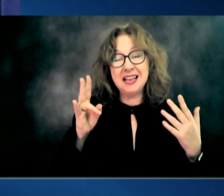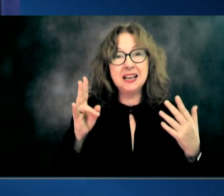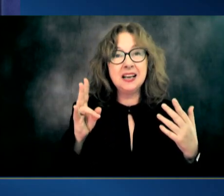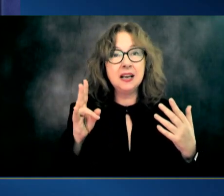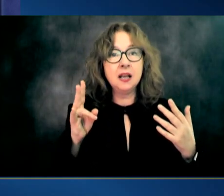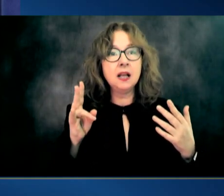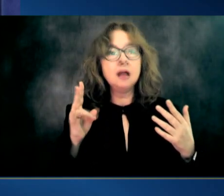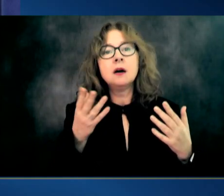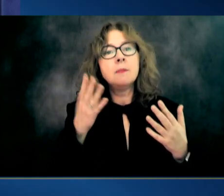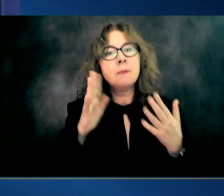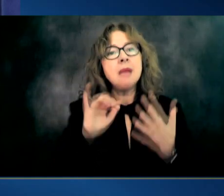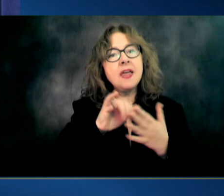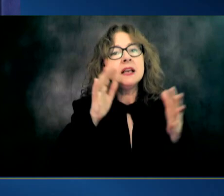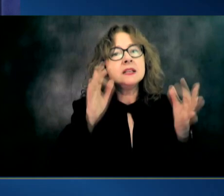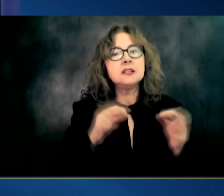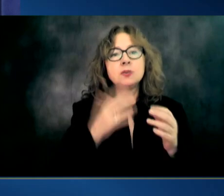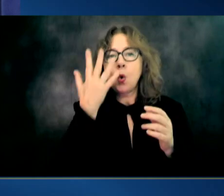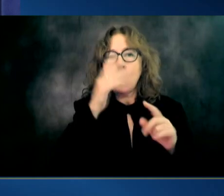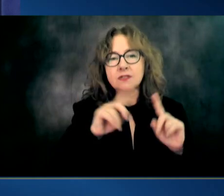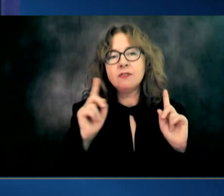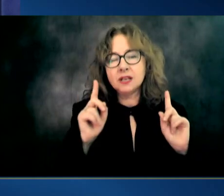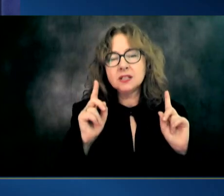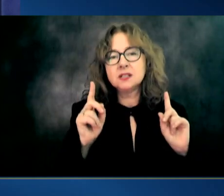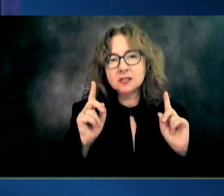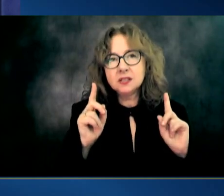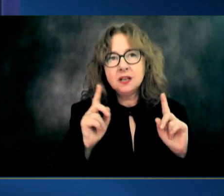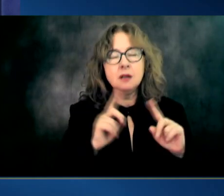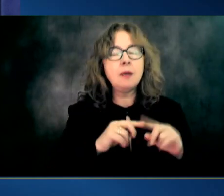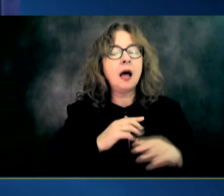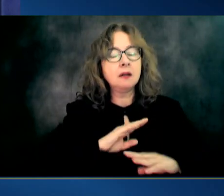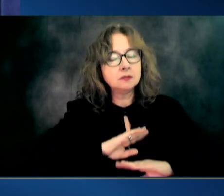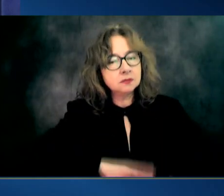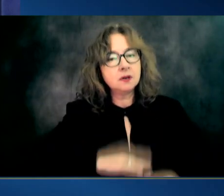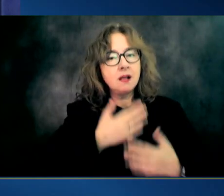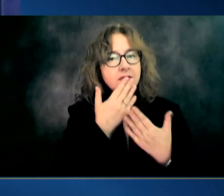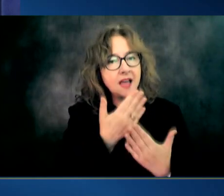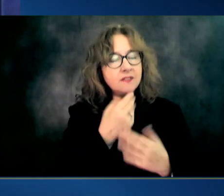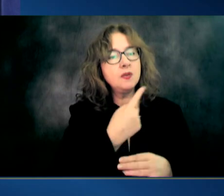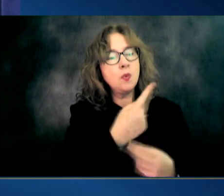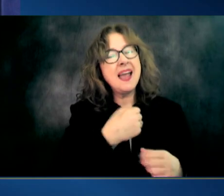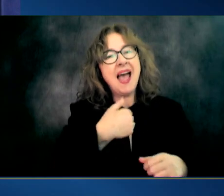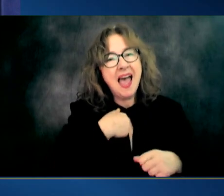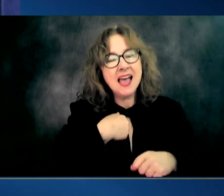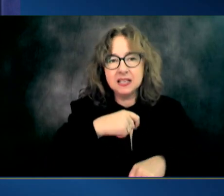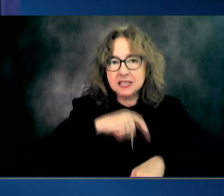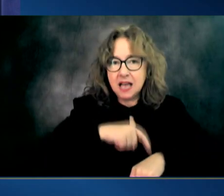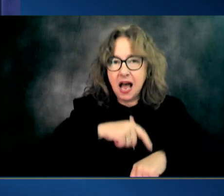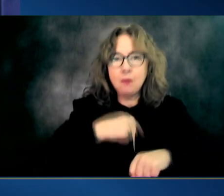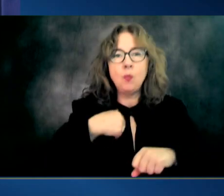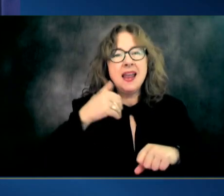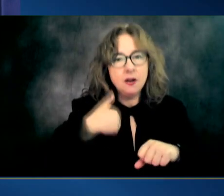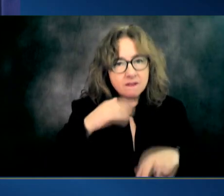decision. And thankfully, we had the time and then the resources. Lydia Pecker: Yes.